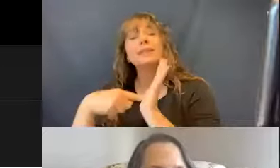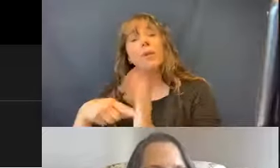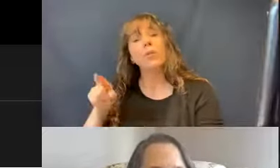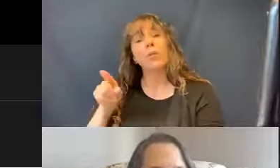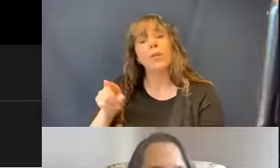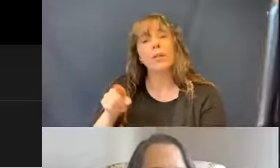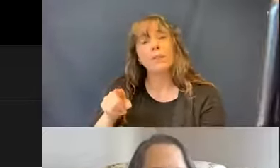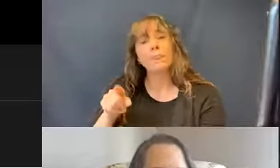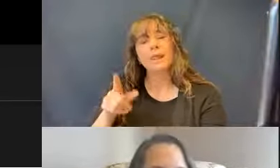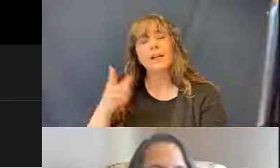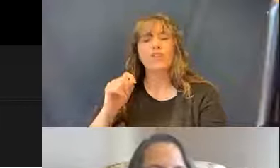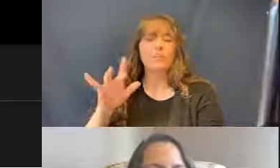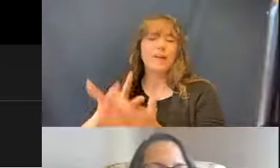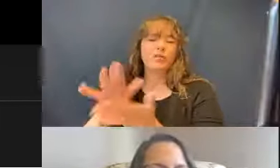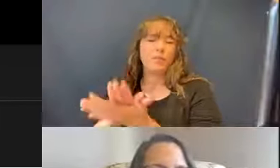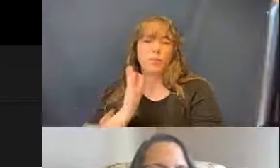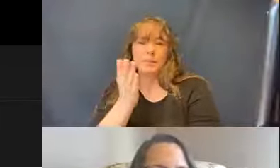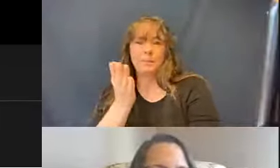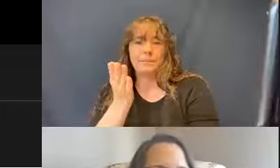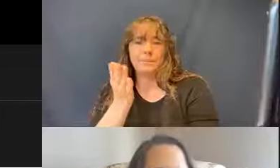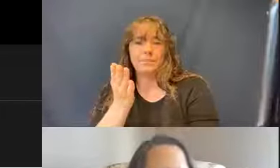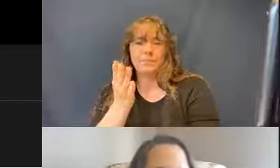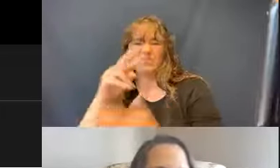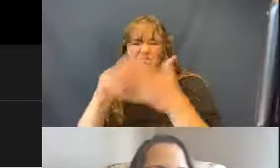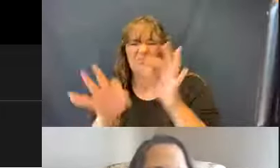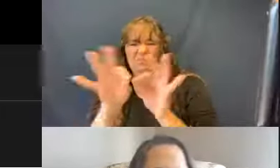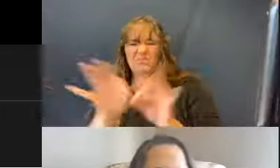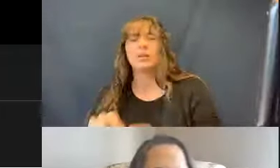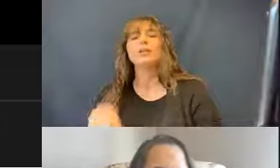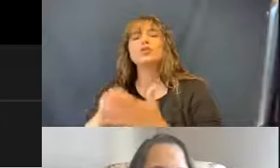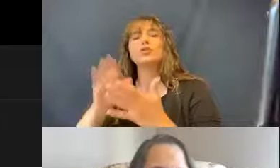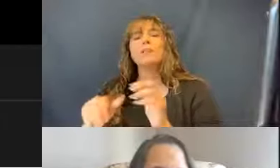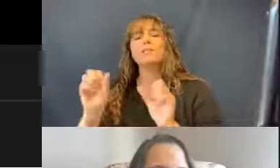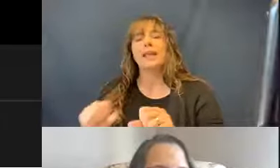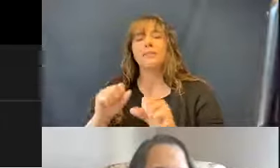from medical school. The student must be able to communicate effectively with patients and